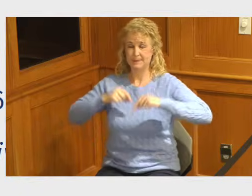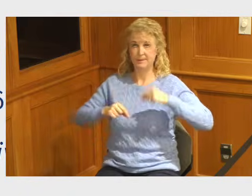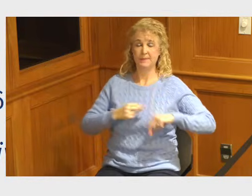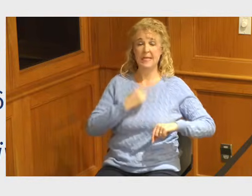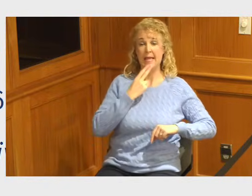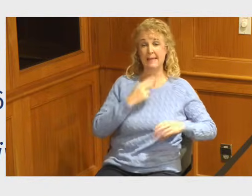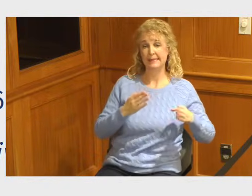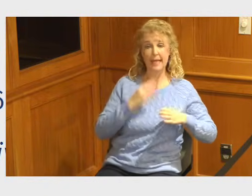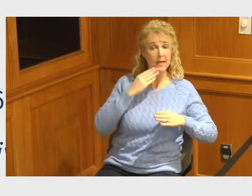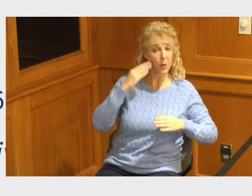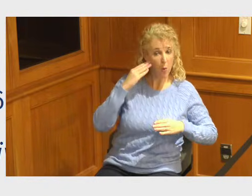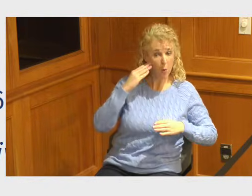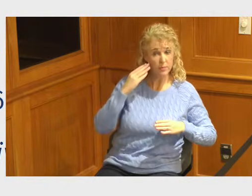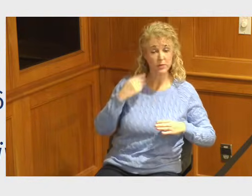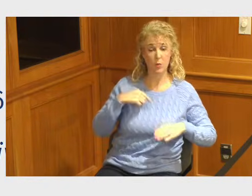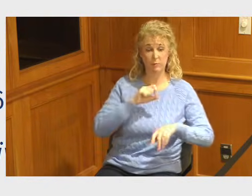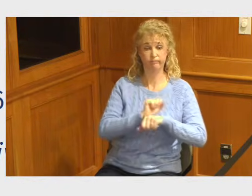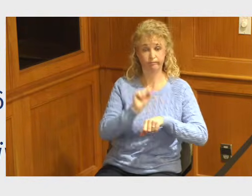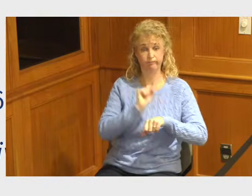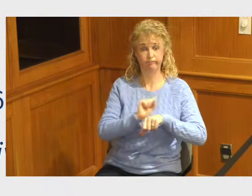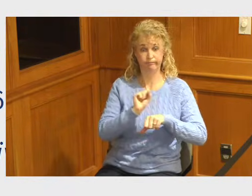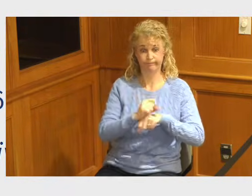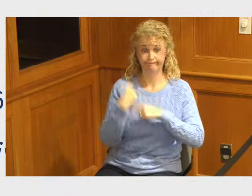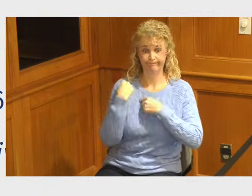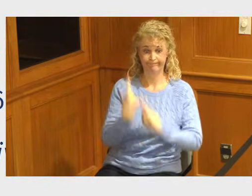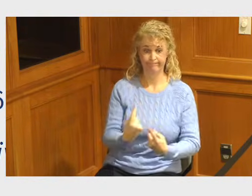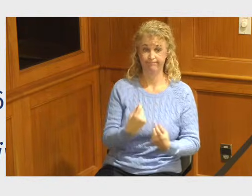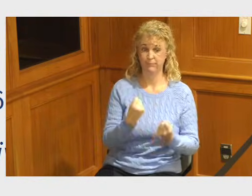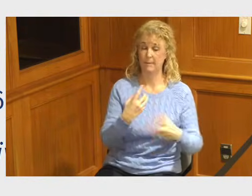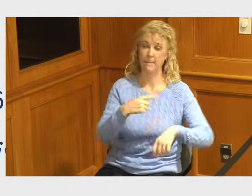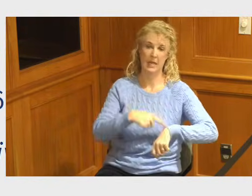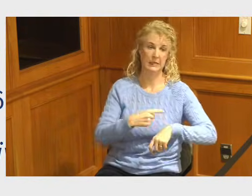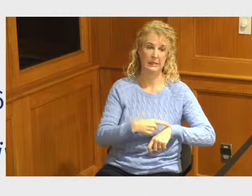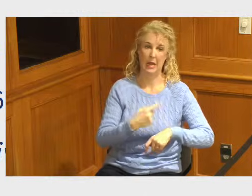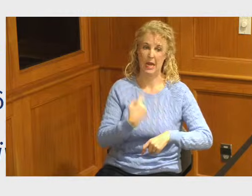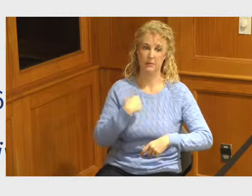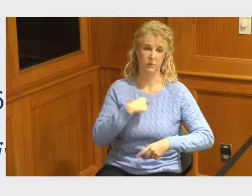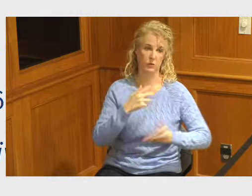as well like we we you know we've been working on this as we've discussed many times. this is